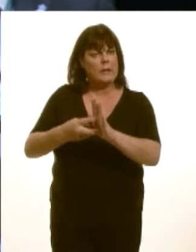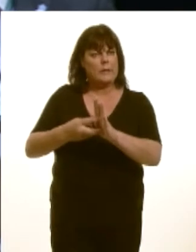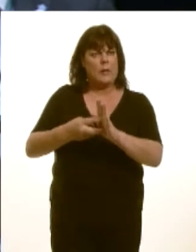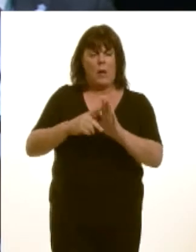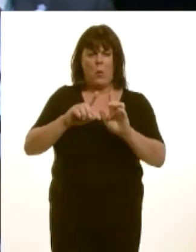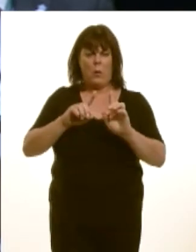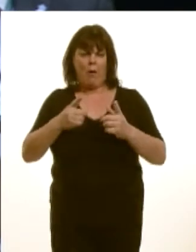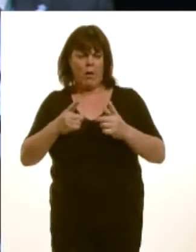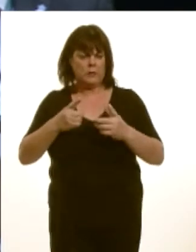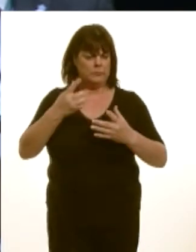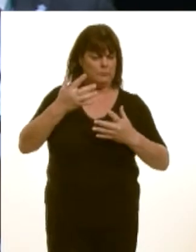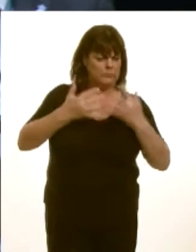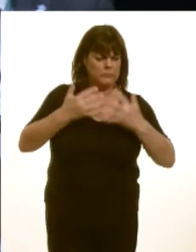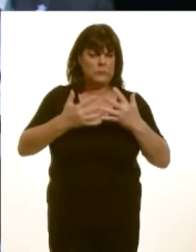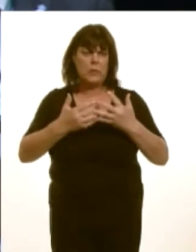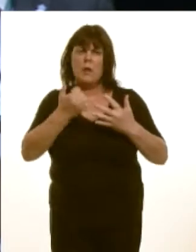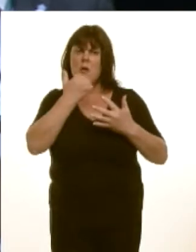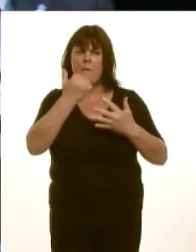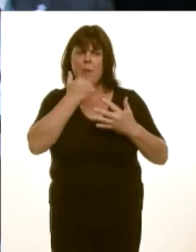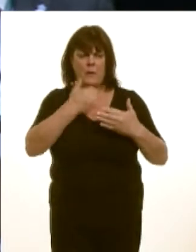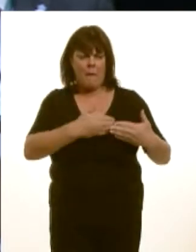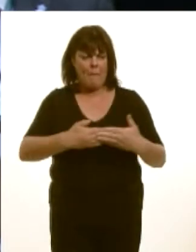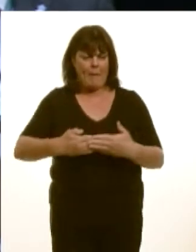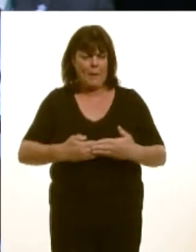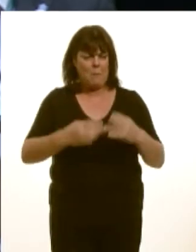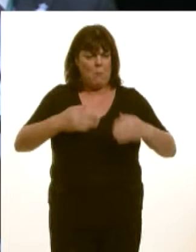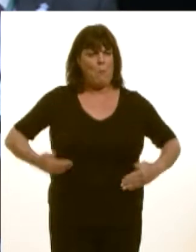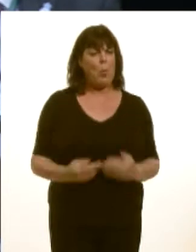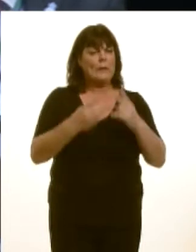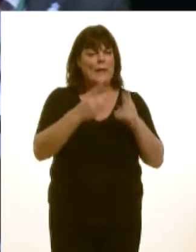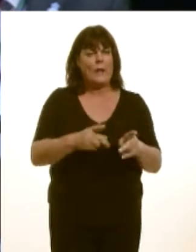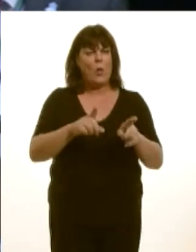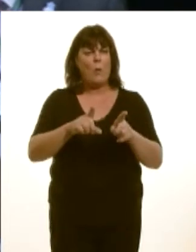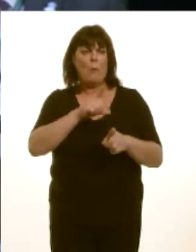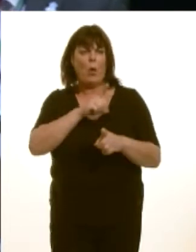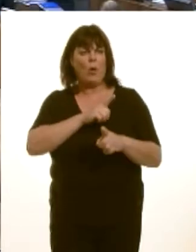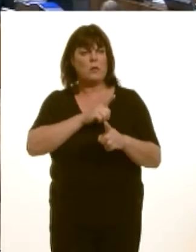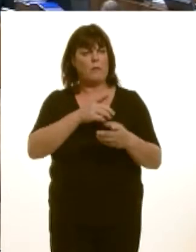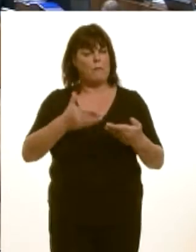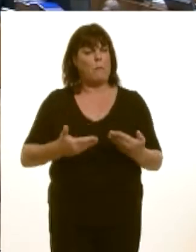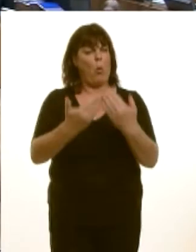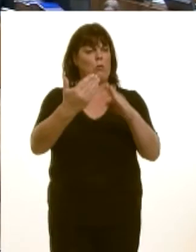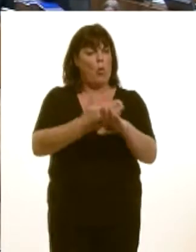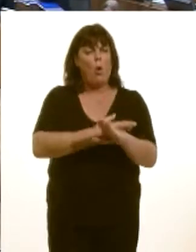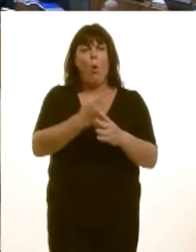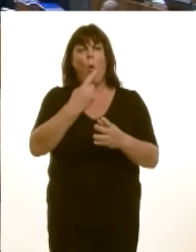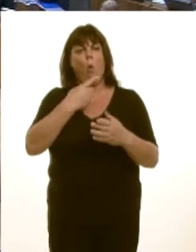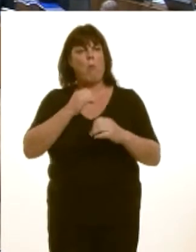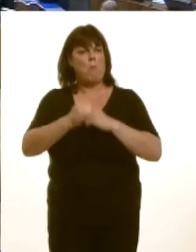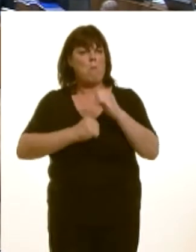growth assessment programmes are being routinely implemented across all obstetric units in Wales? Carwyn Jones: Yes.